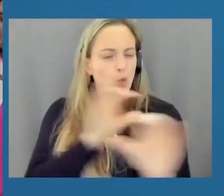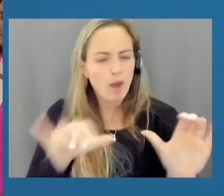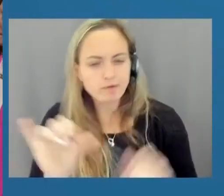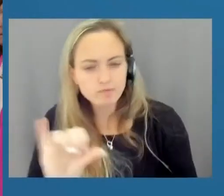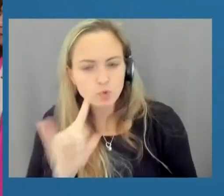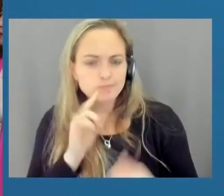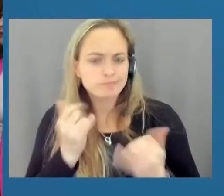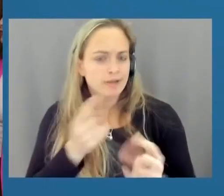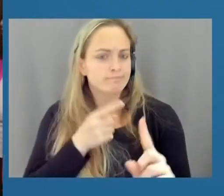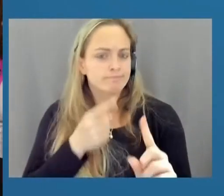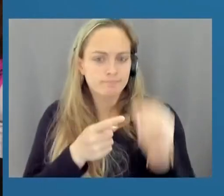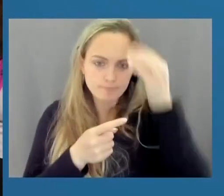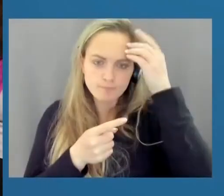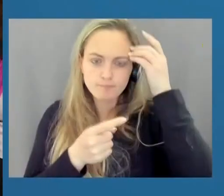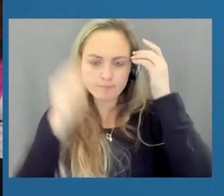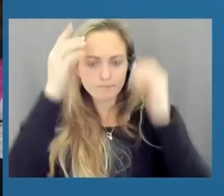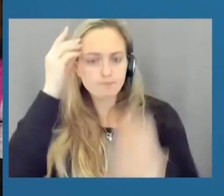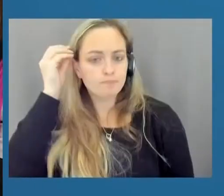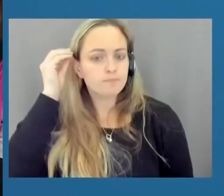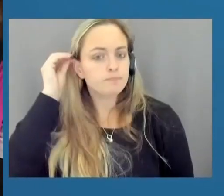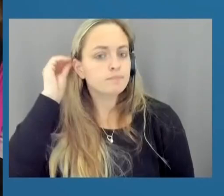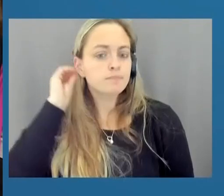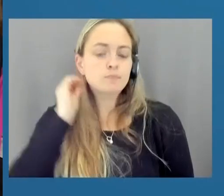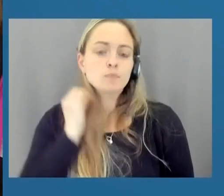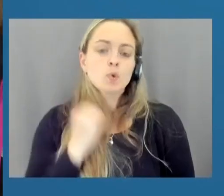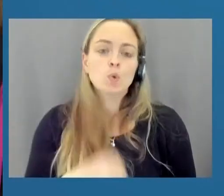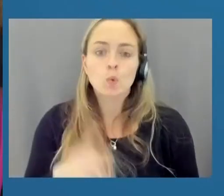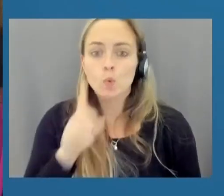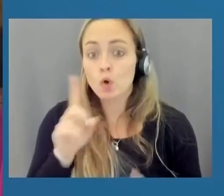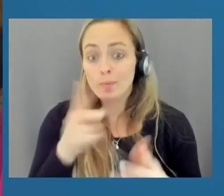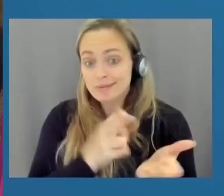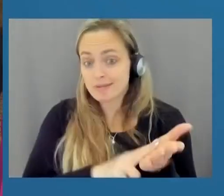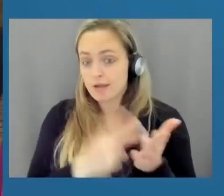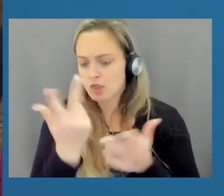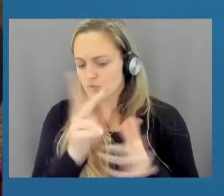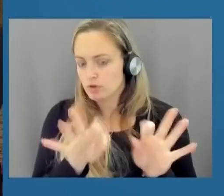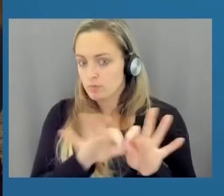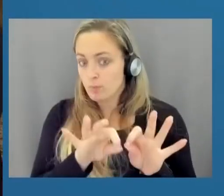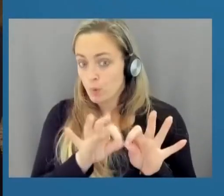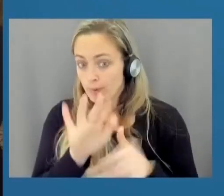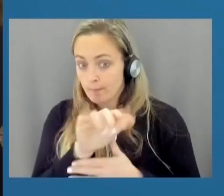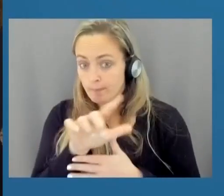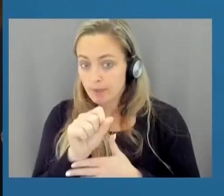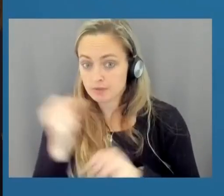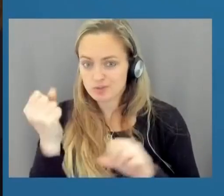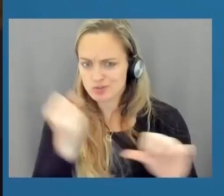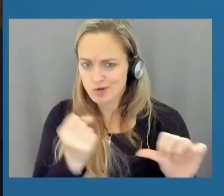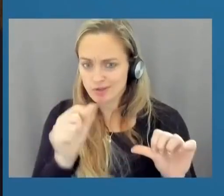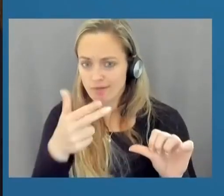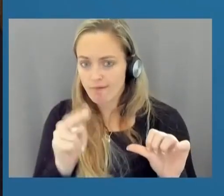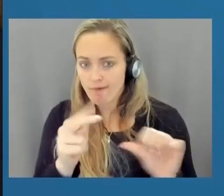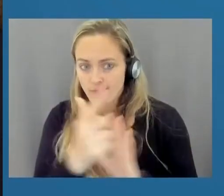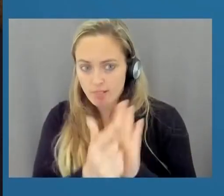So today I'm gonna be signing three important bills that further strengthen our gun laws. The first is adding pistol converters to